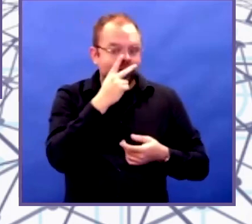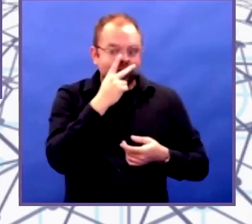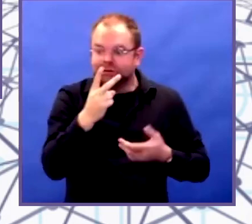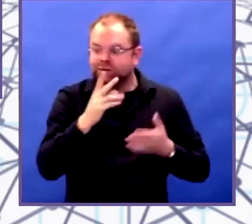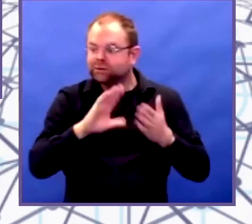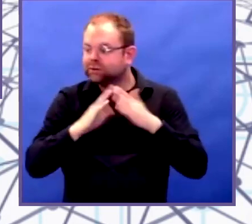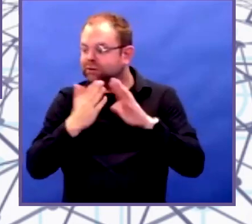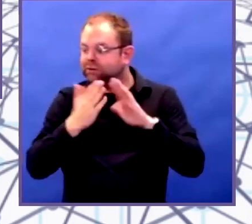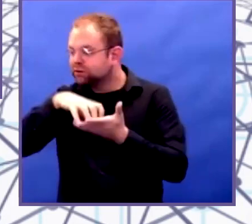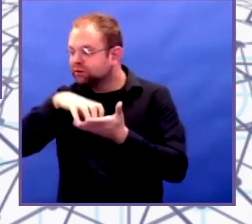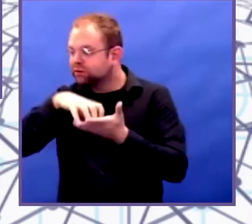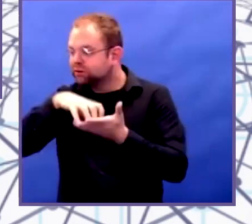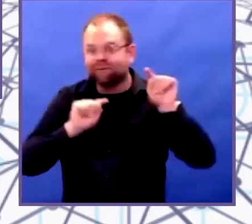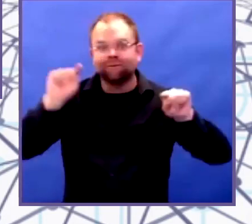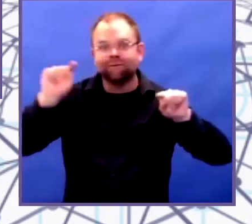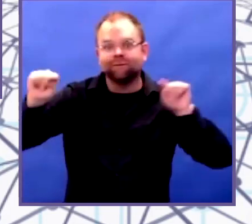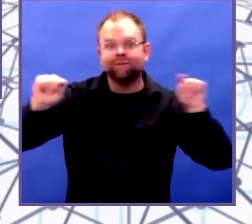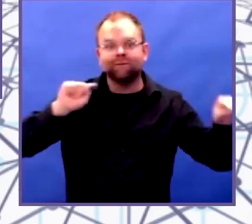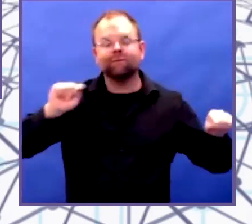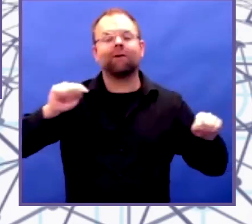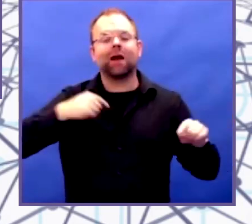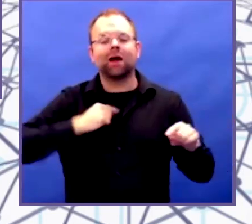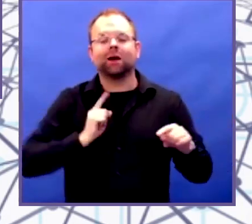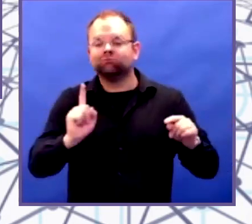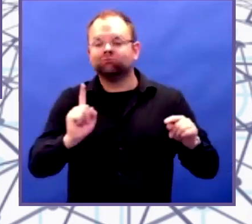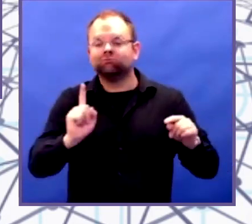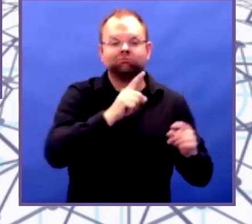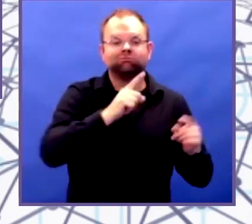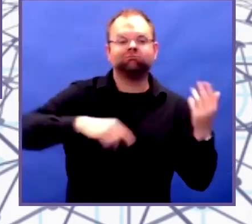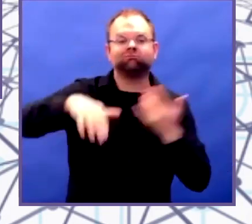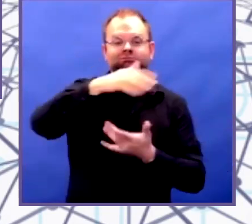that are mostly concentrated towards the centre of the valley.